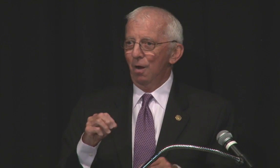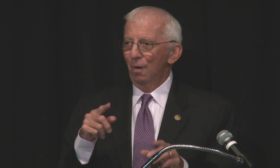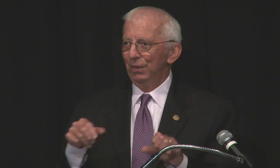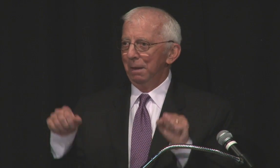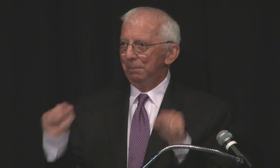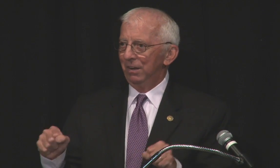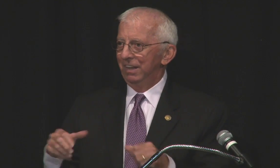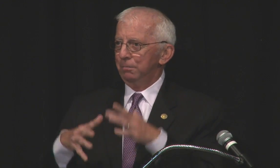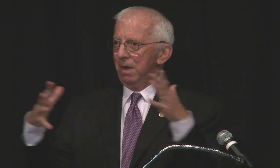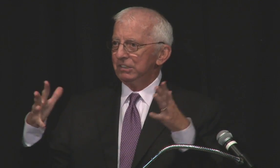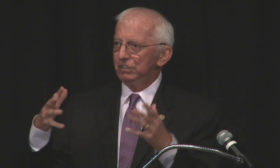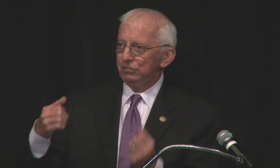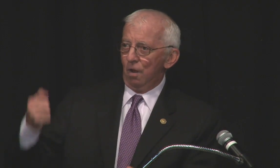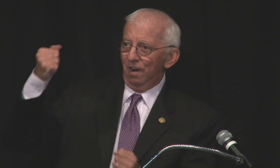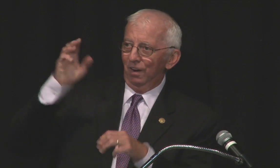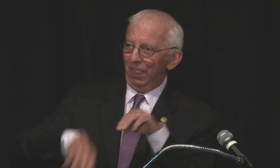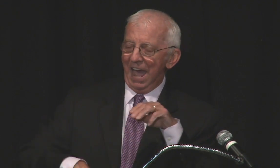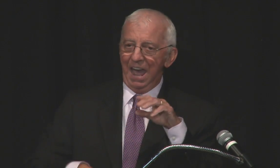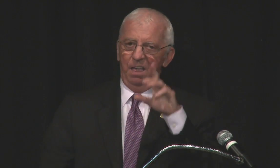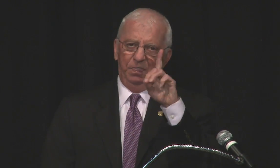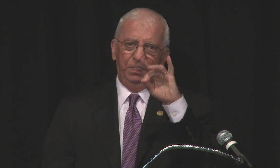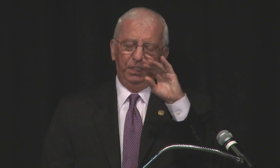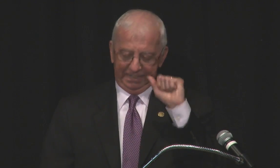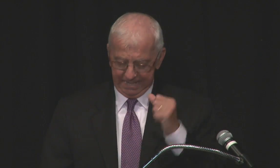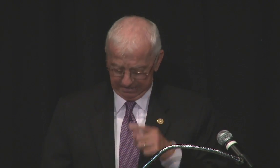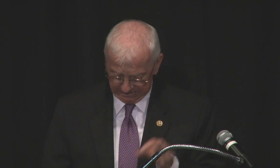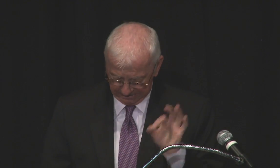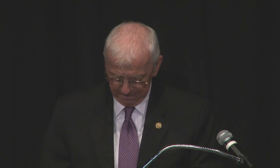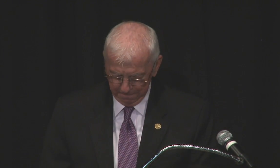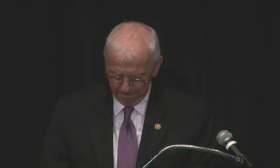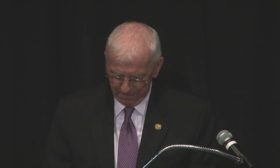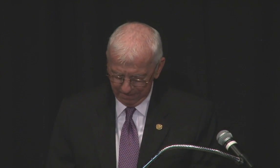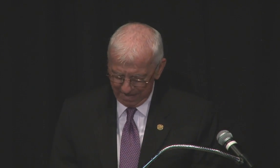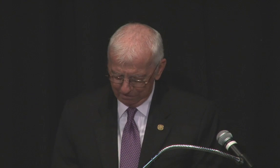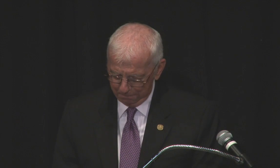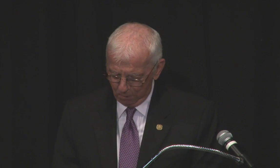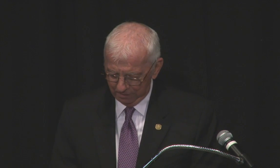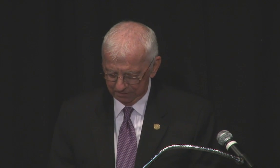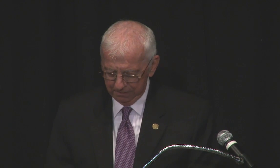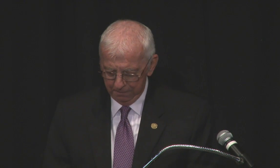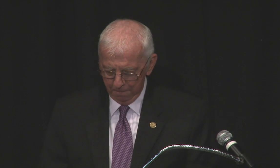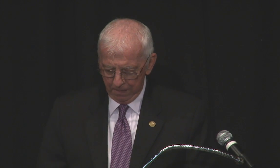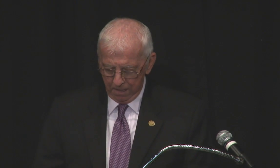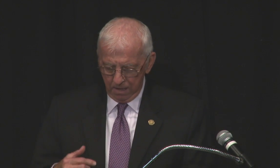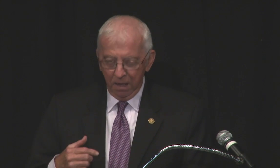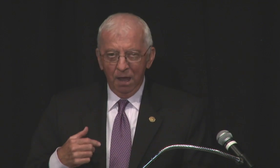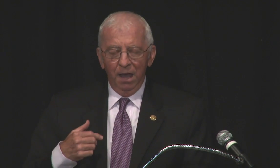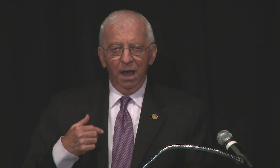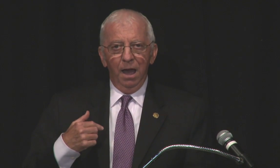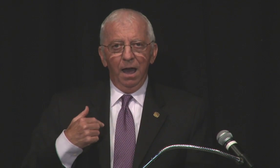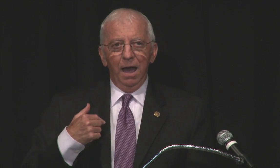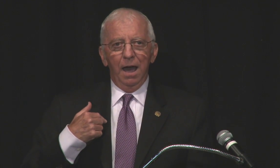So the ability's much stronger than the dis. That's important.